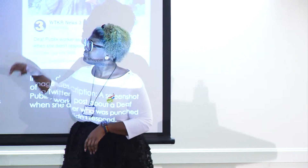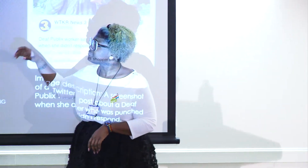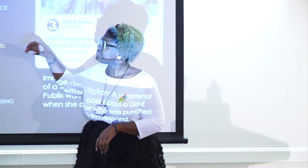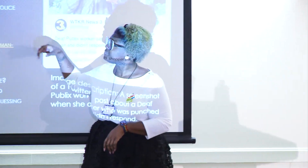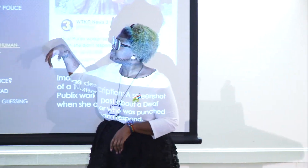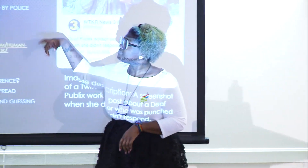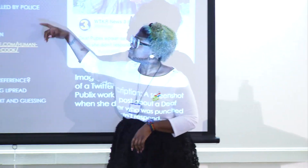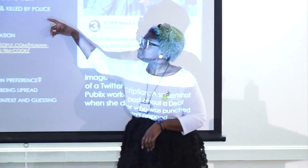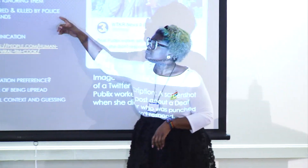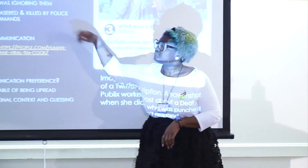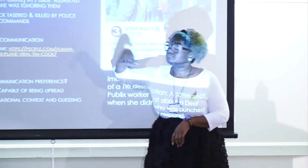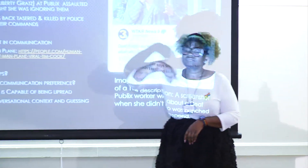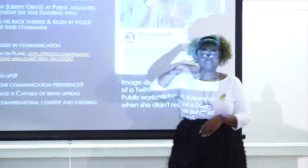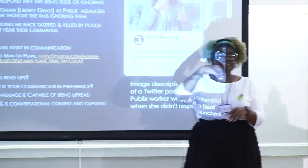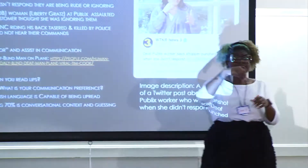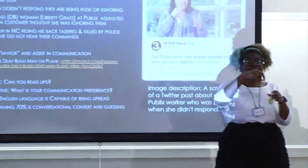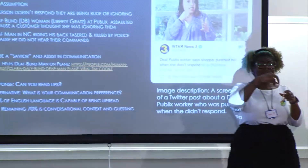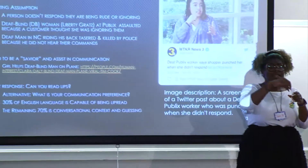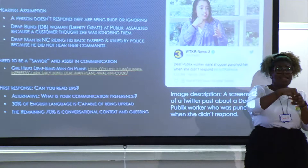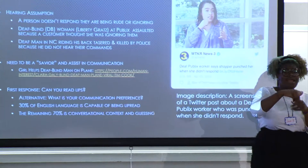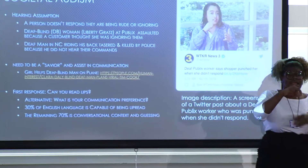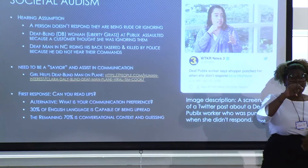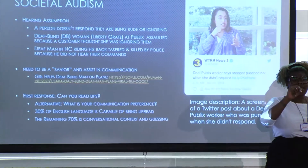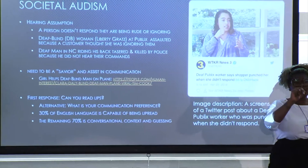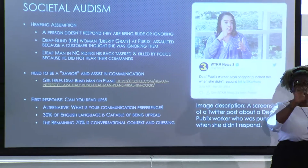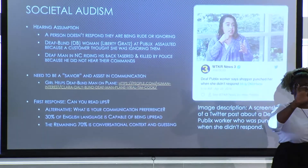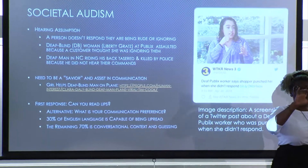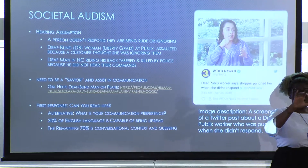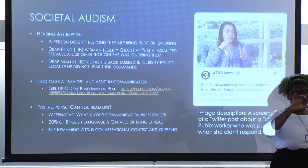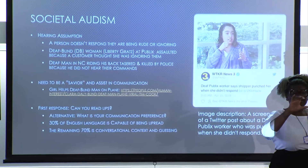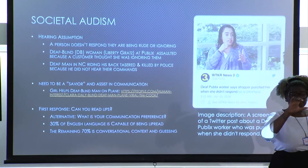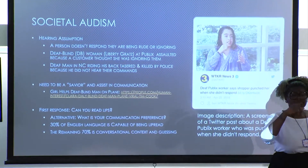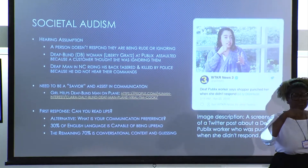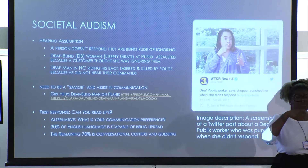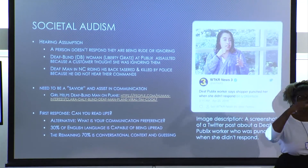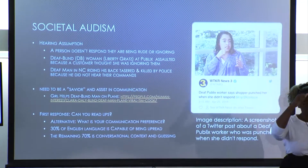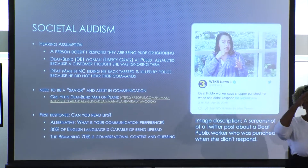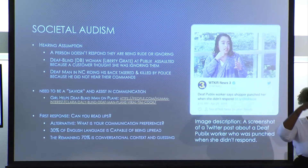could have walked up to her, and tapped her on the shoulder, and gotten her attention.